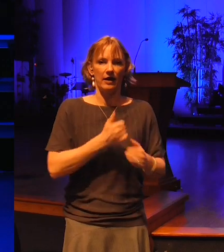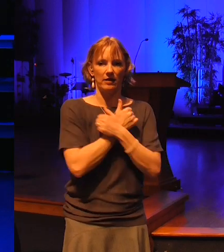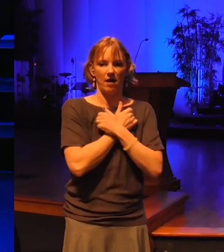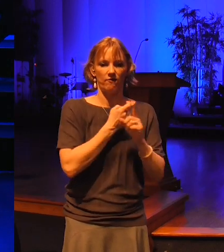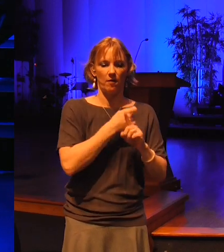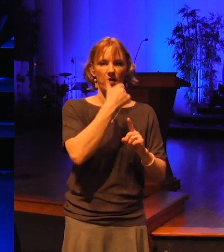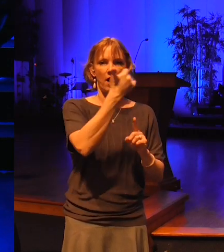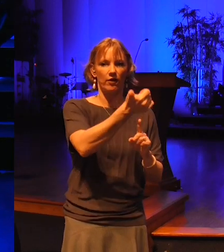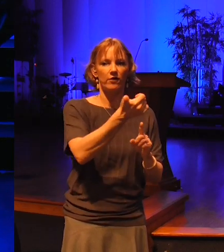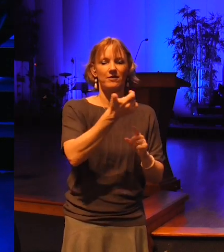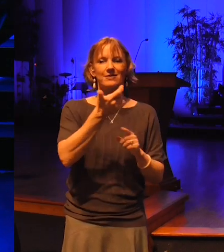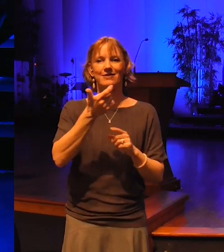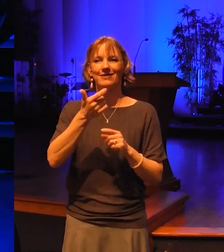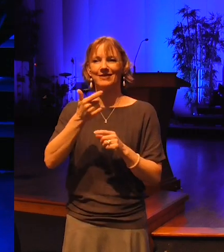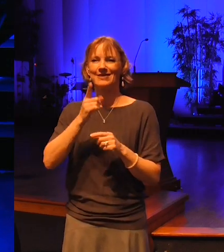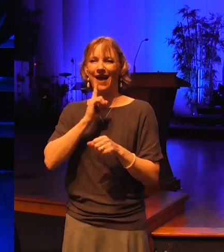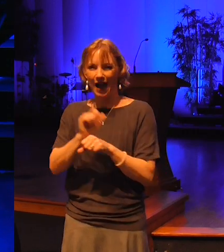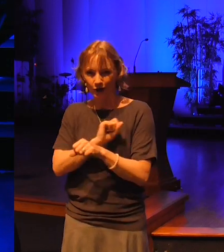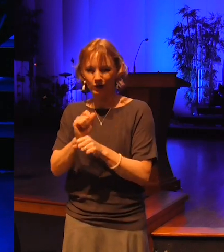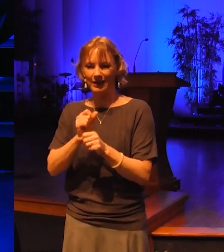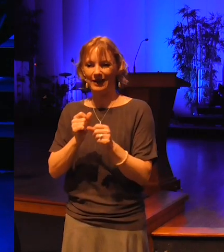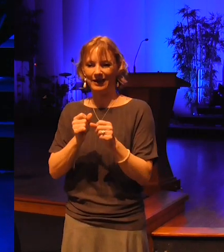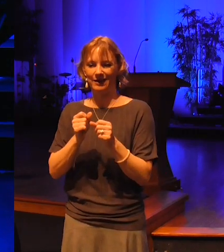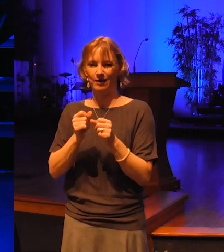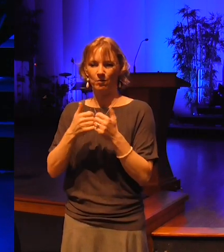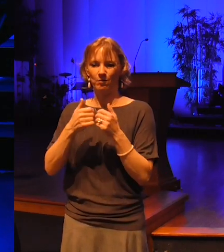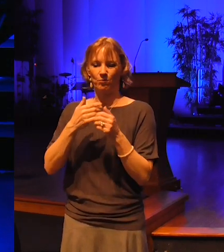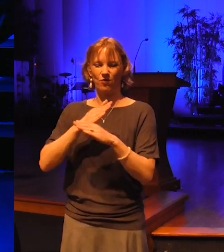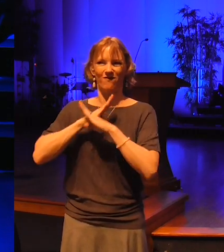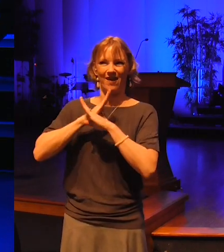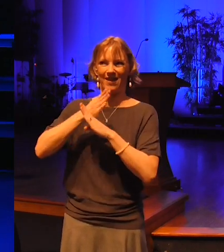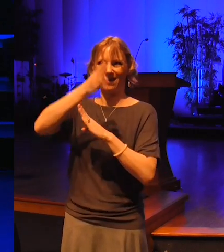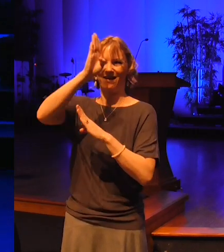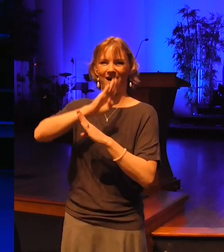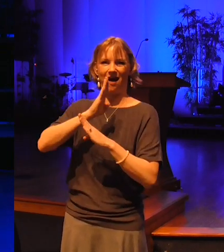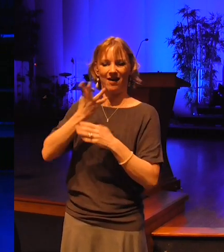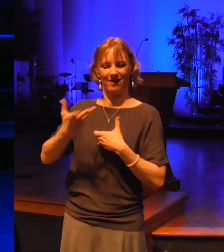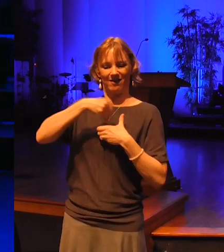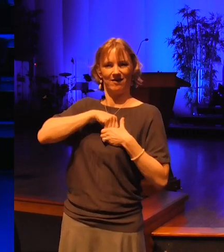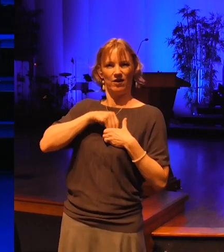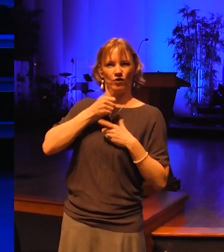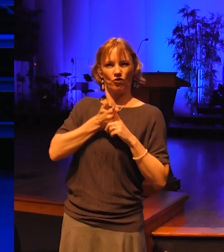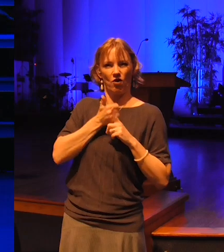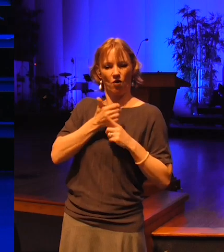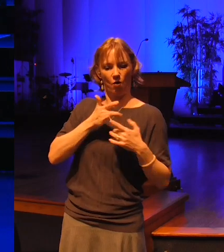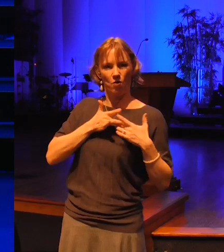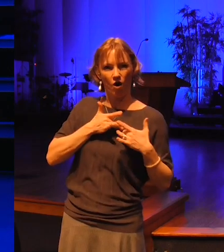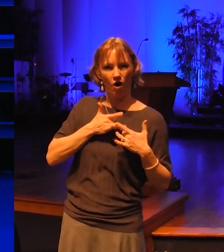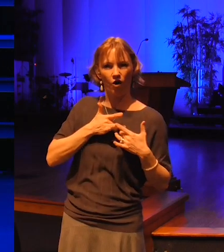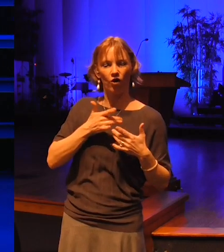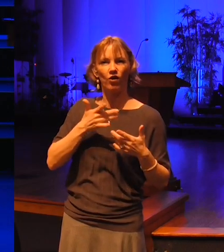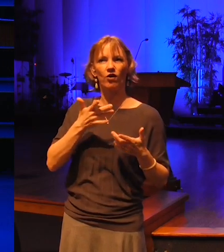own heart when we get in spite and we get in blame we're keeping that love of God out of our